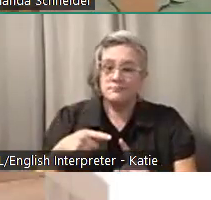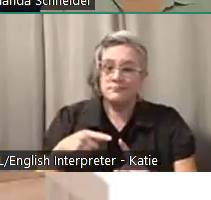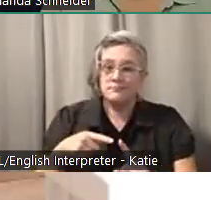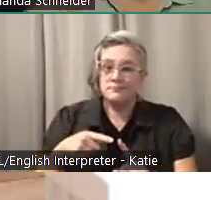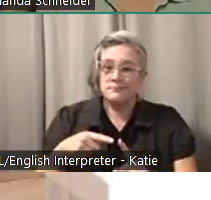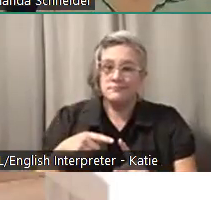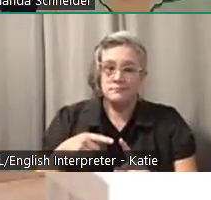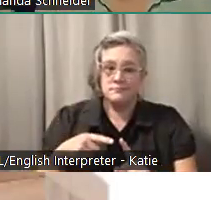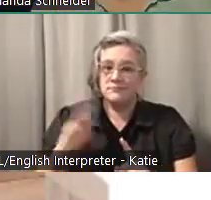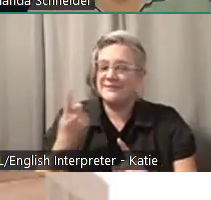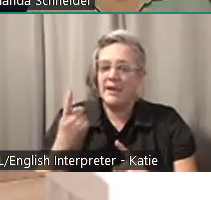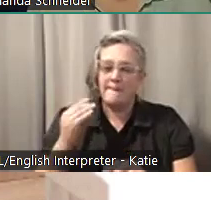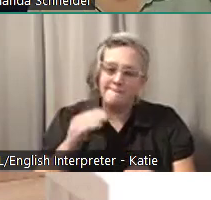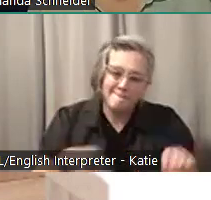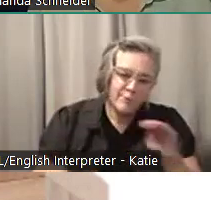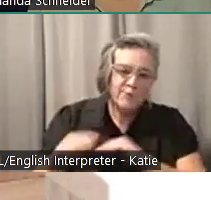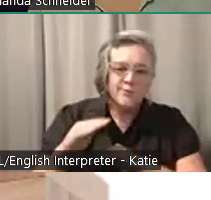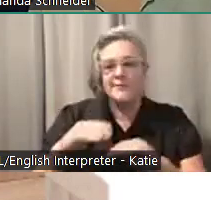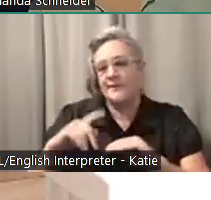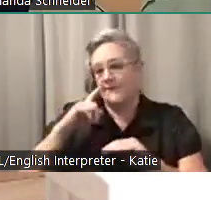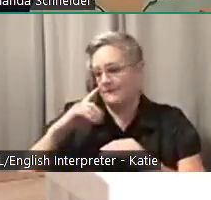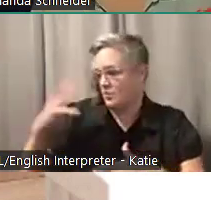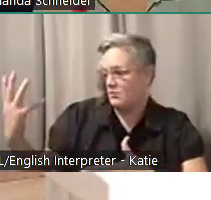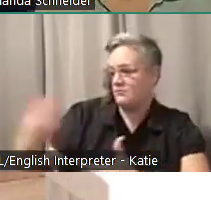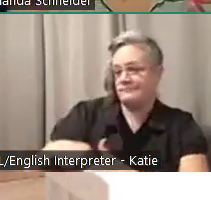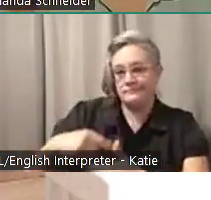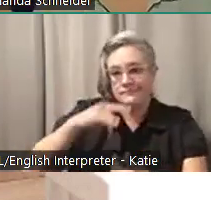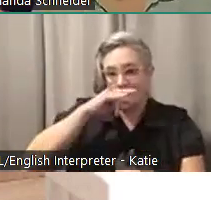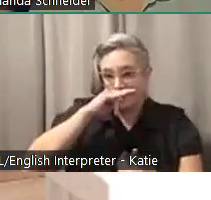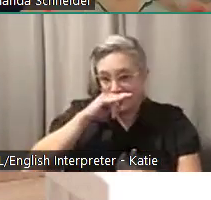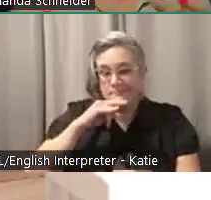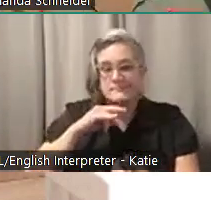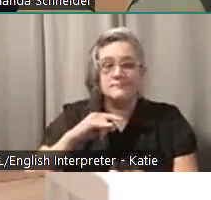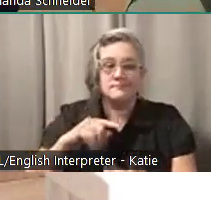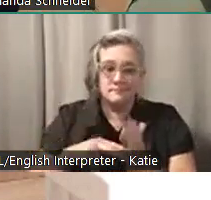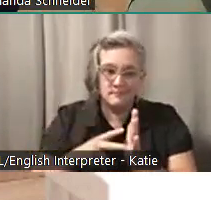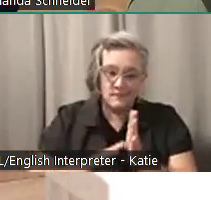like a movement way of engaging your child, um, throughout it and building some connections.